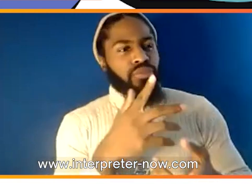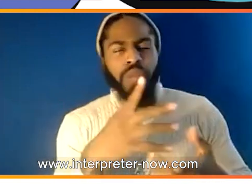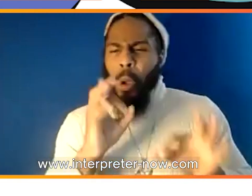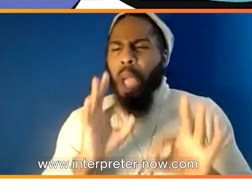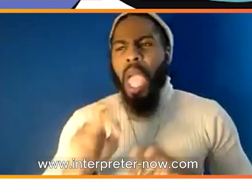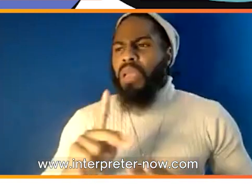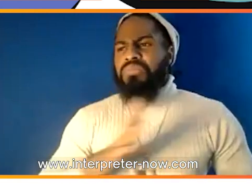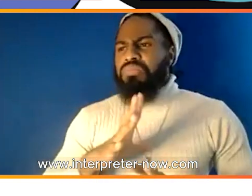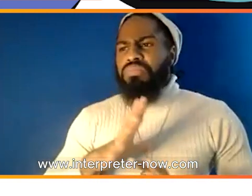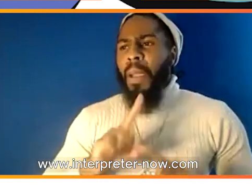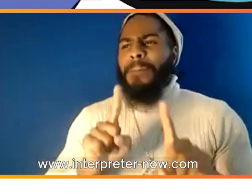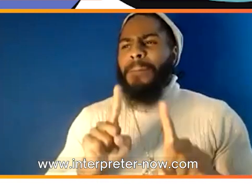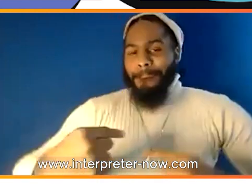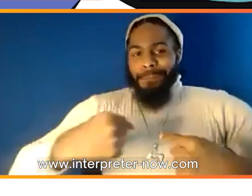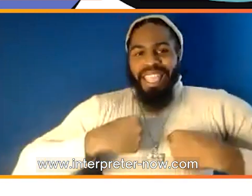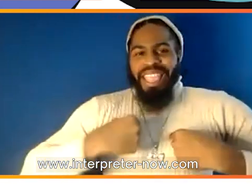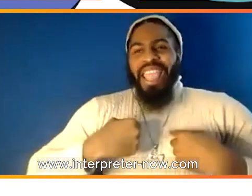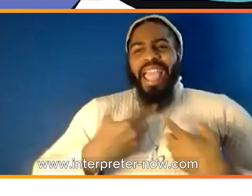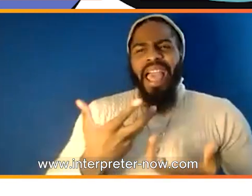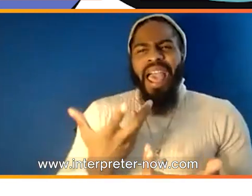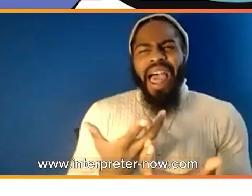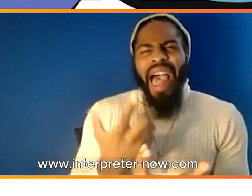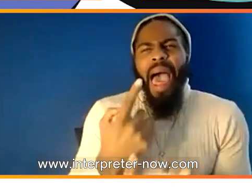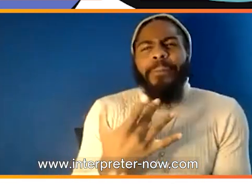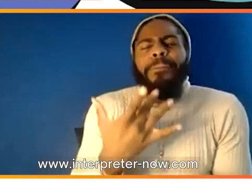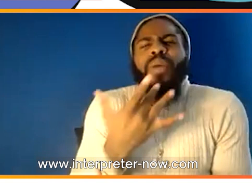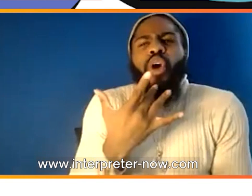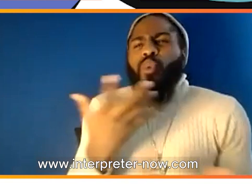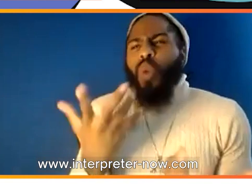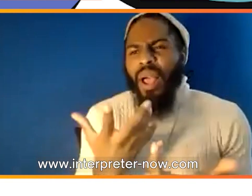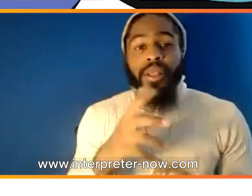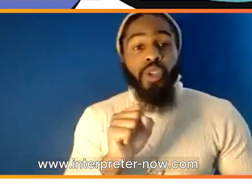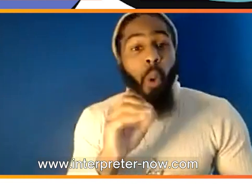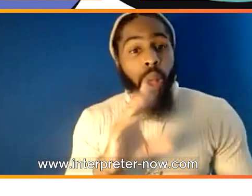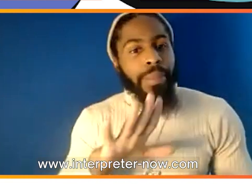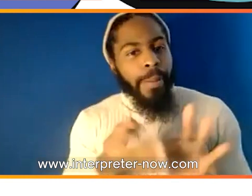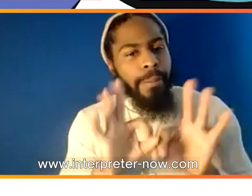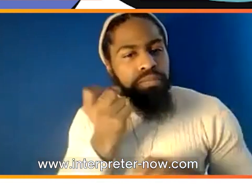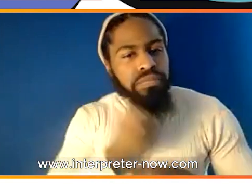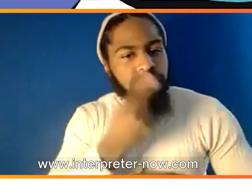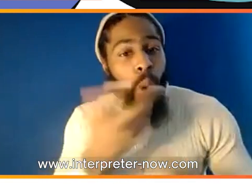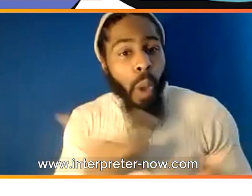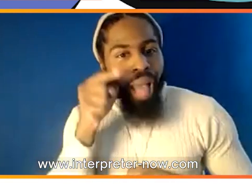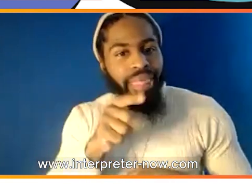to understand that in this journey, it's not a one size fits all. Everybody's different.